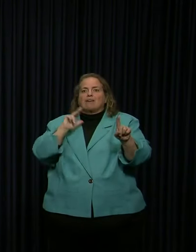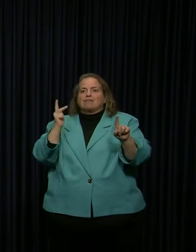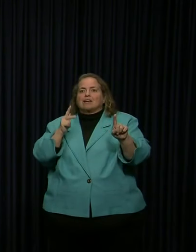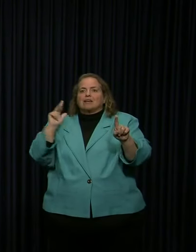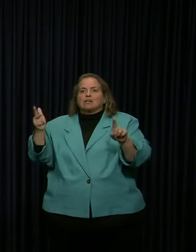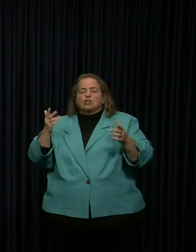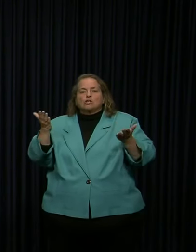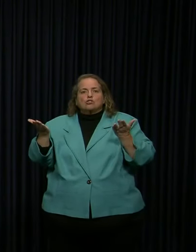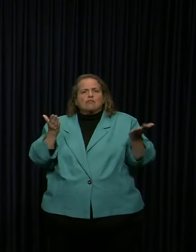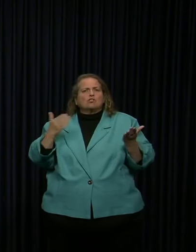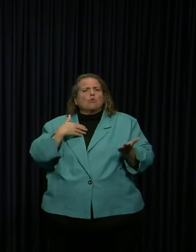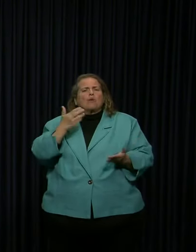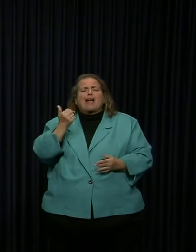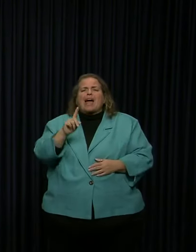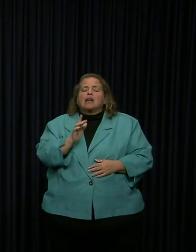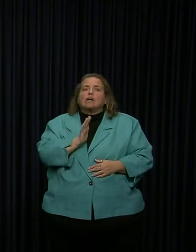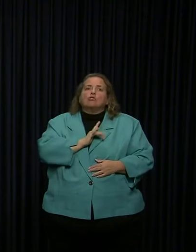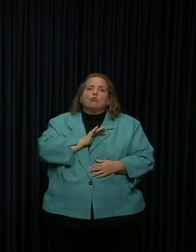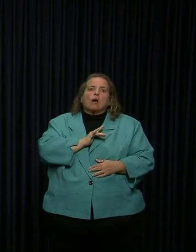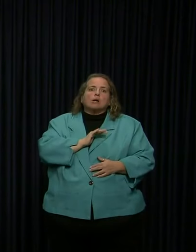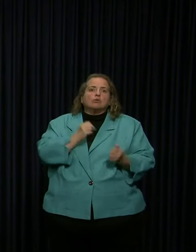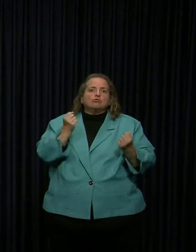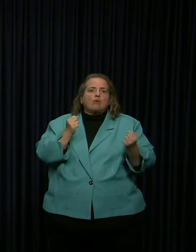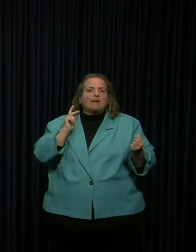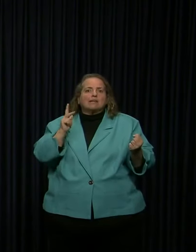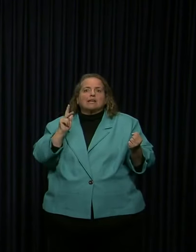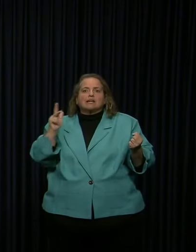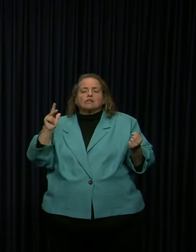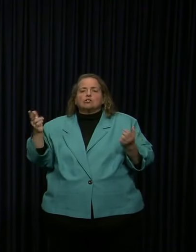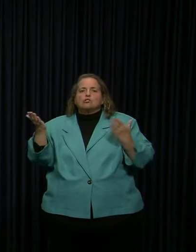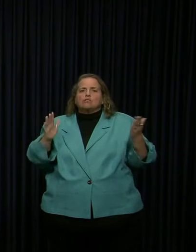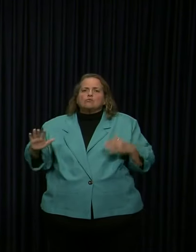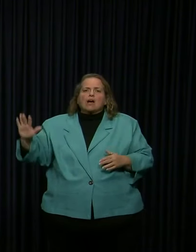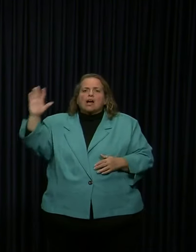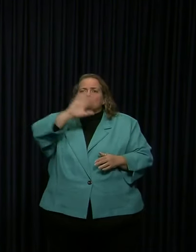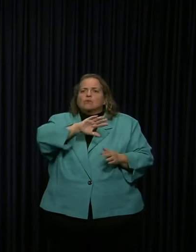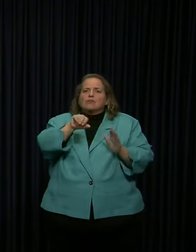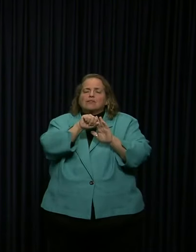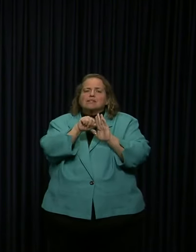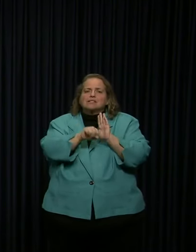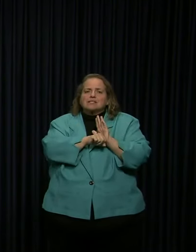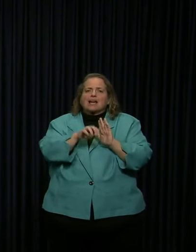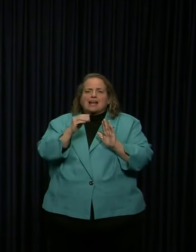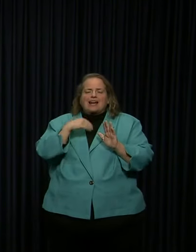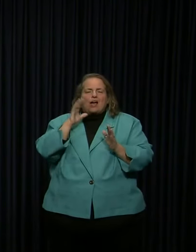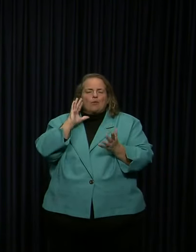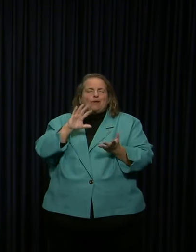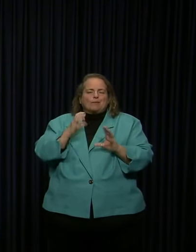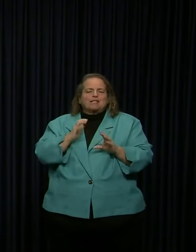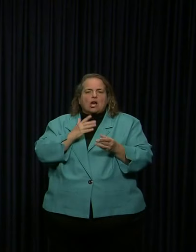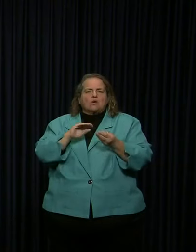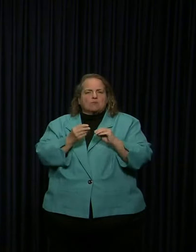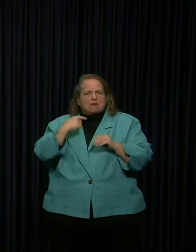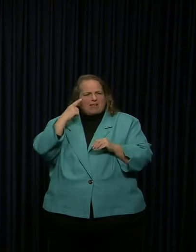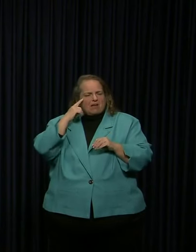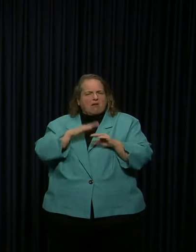ELSE. I MEAN, HOW INCREDIBLE IS THAT, THAT ALL AROUND THE STATE ON ANY